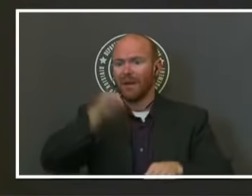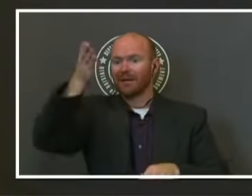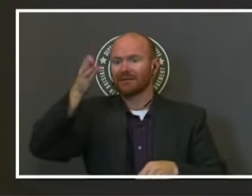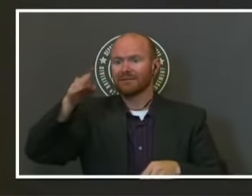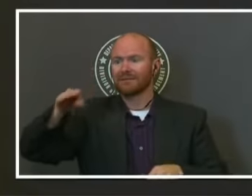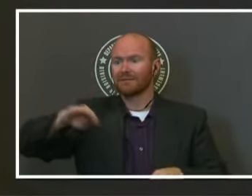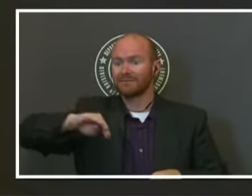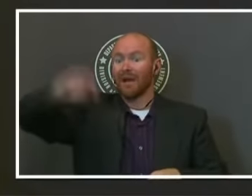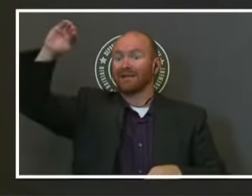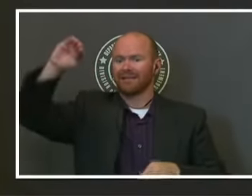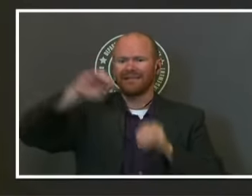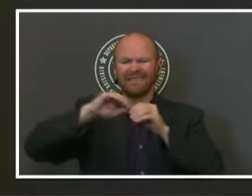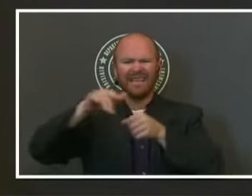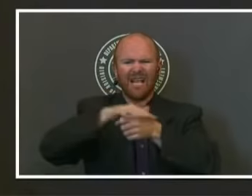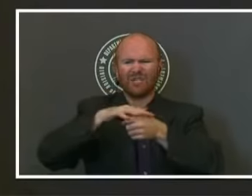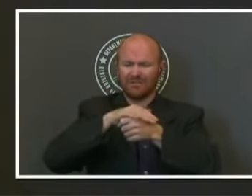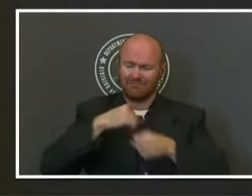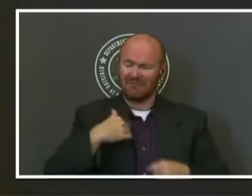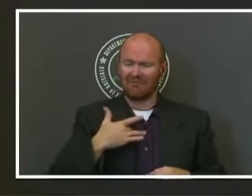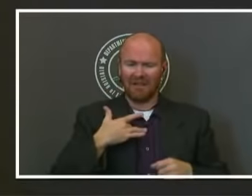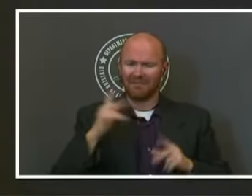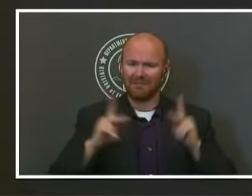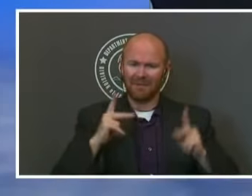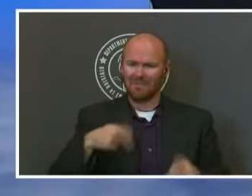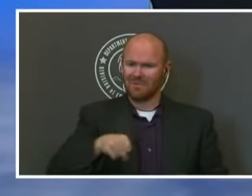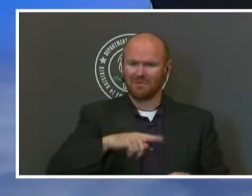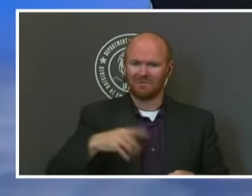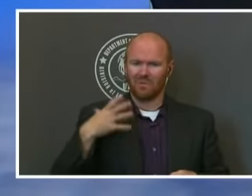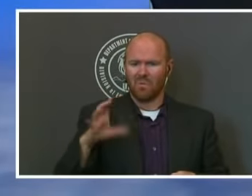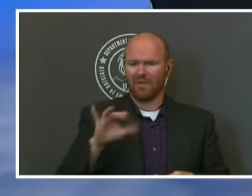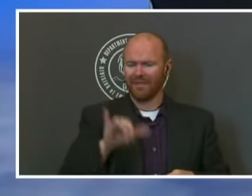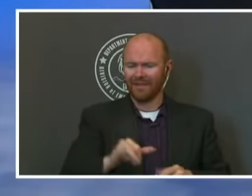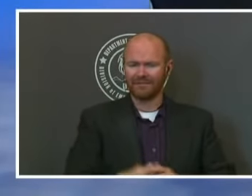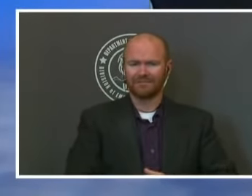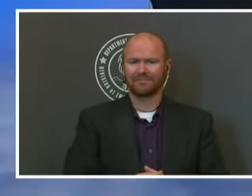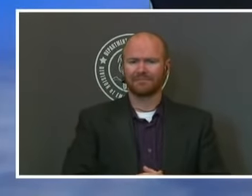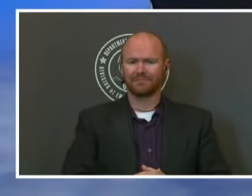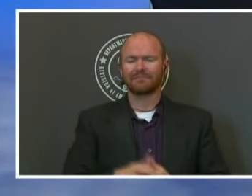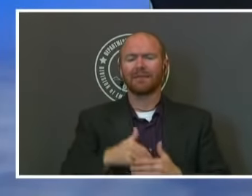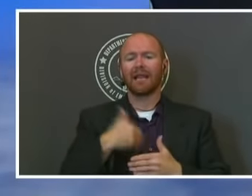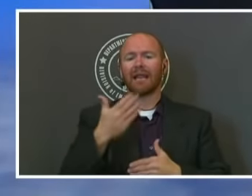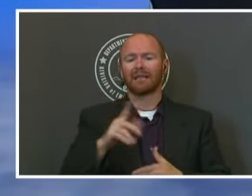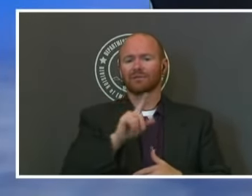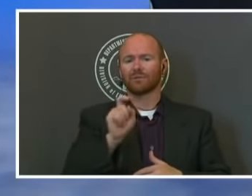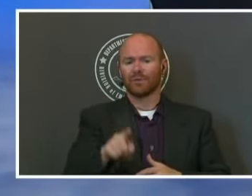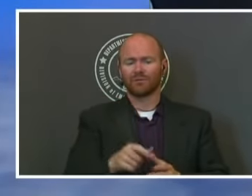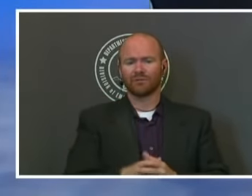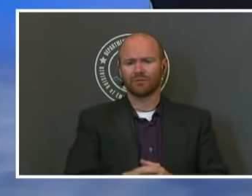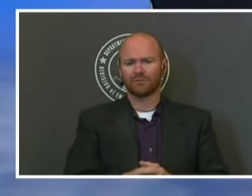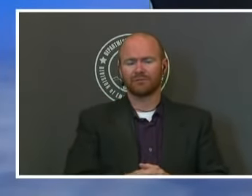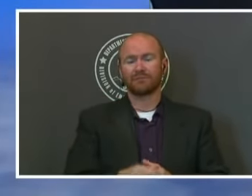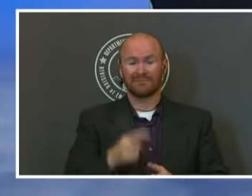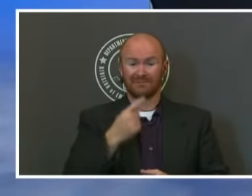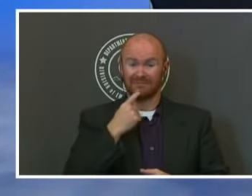think anybody wants to have